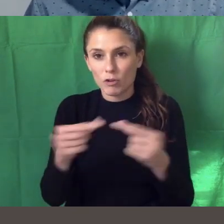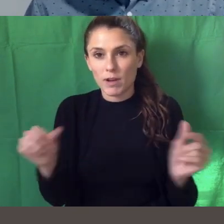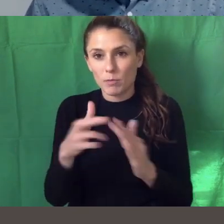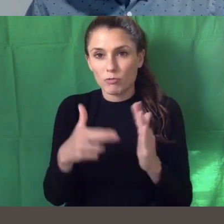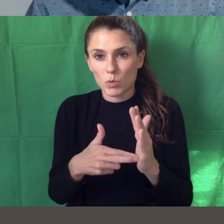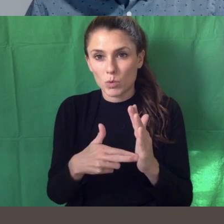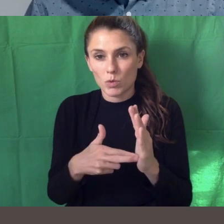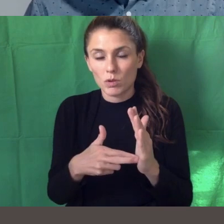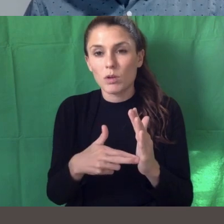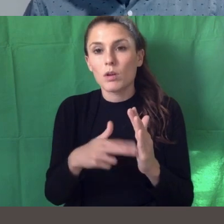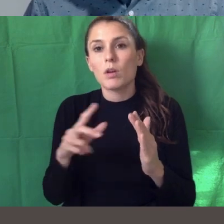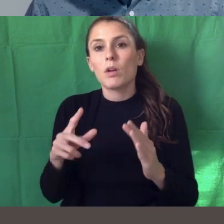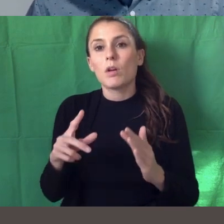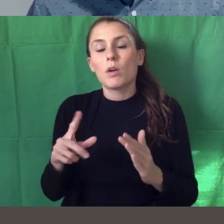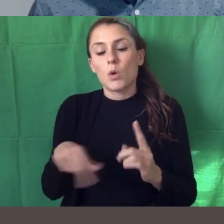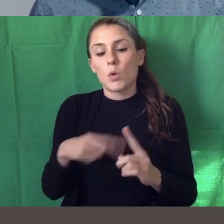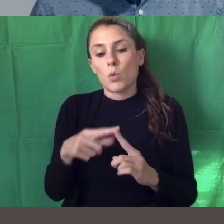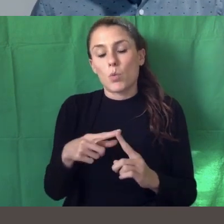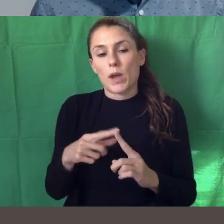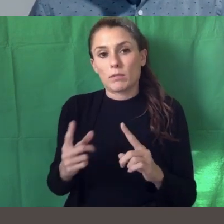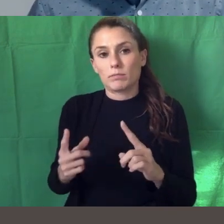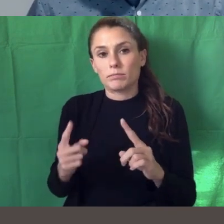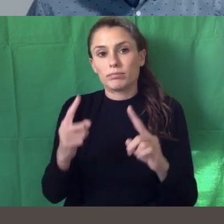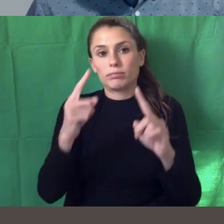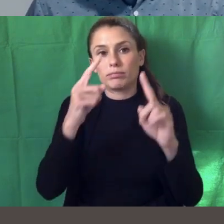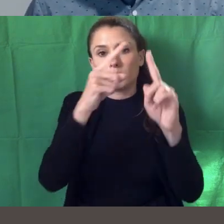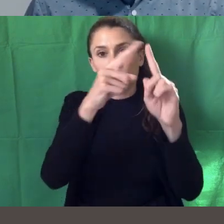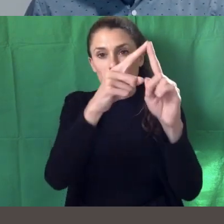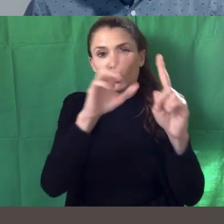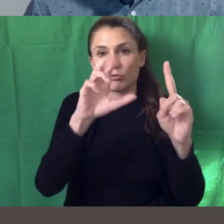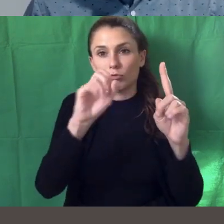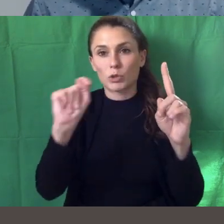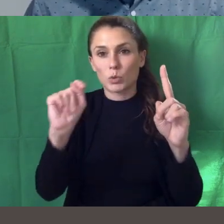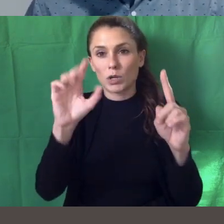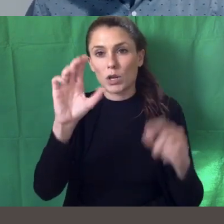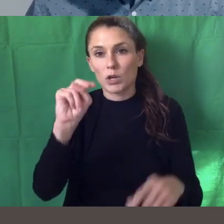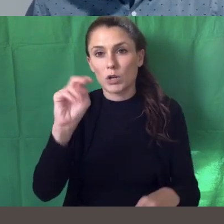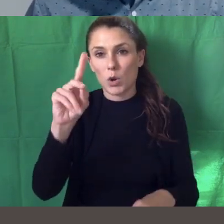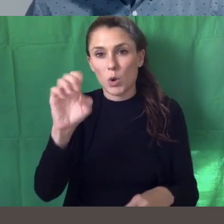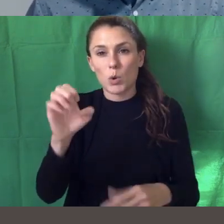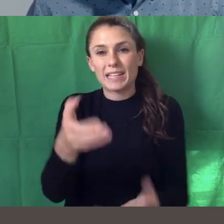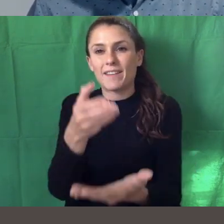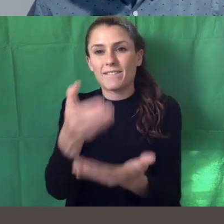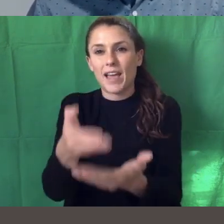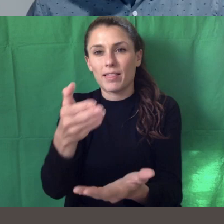So they're built. And once you've reached the root node, you have a valid program. And so you're done.